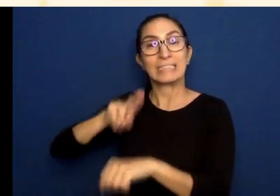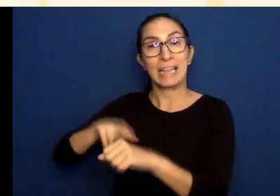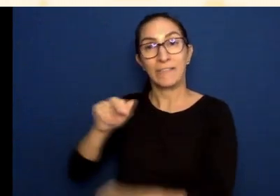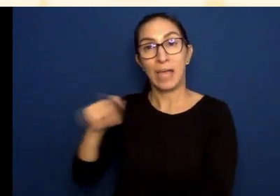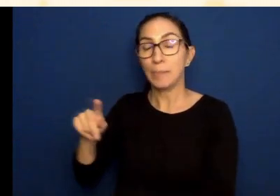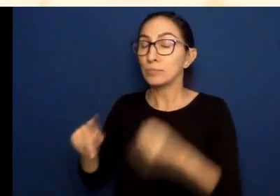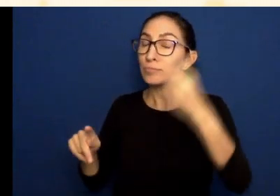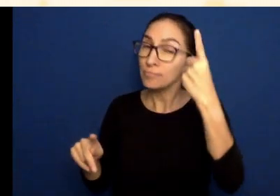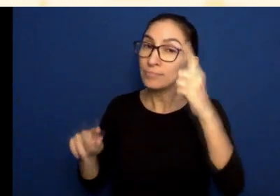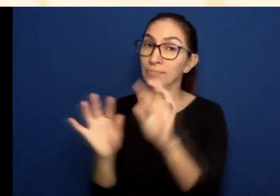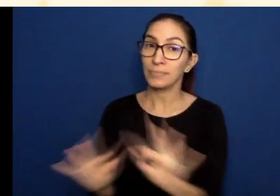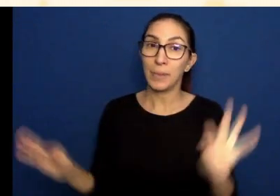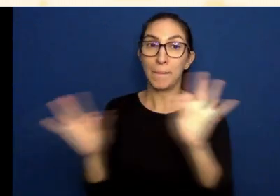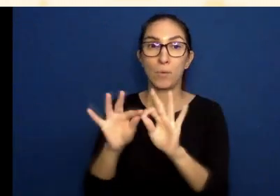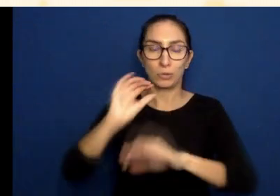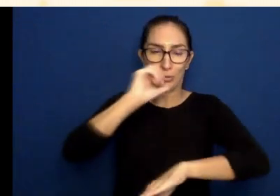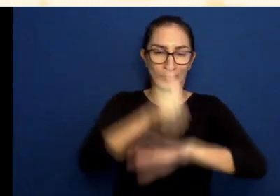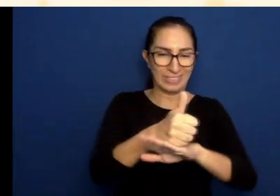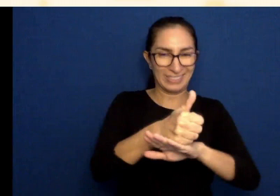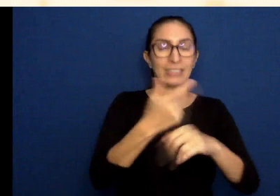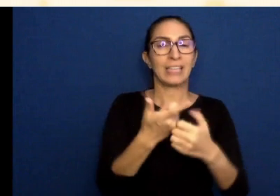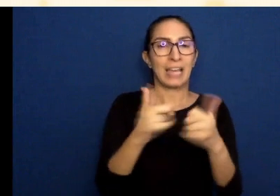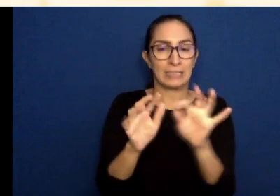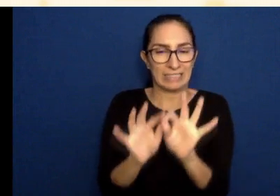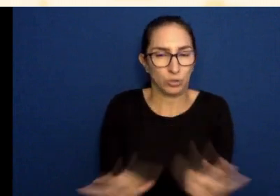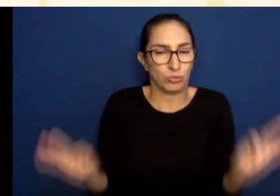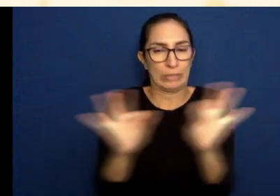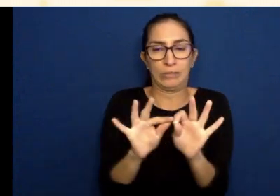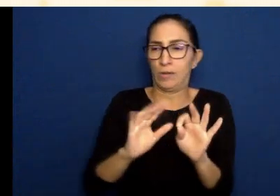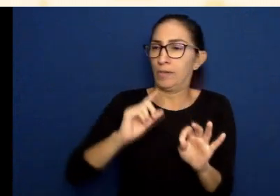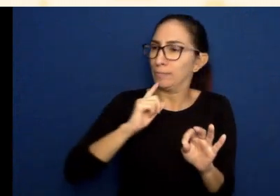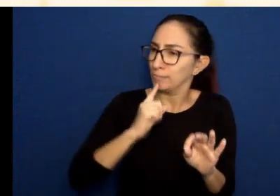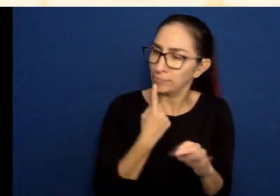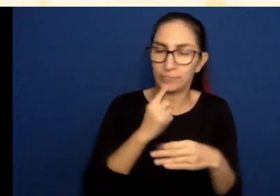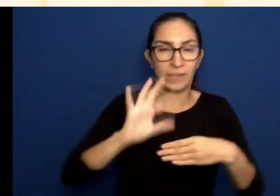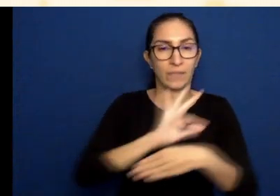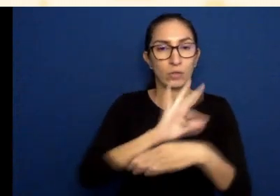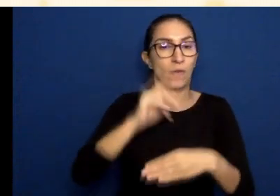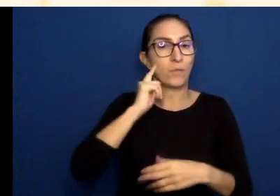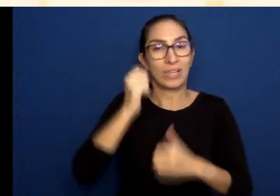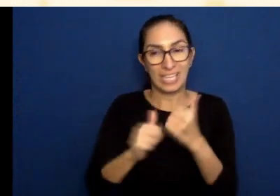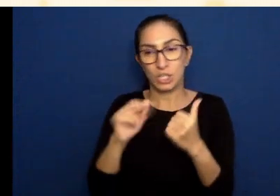and/or the experience caused a barrier to the user? And then, of course, all functionality should be accessible within the native app.